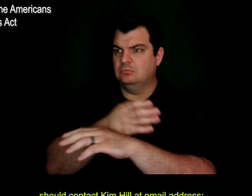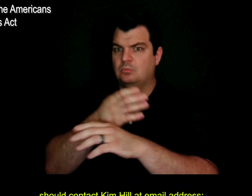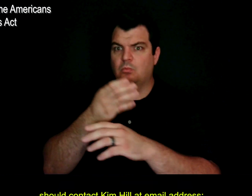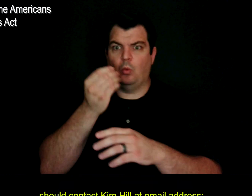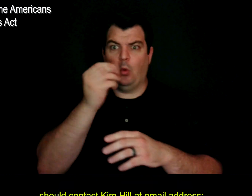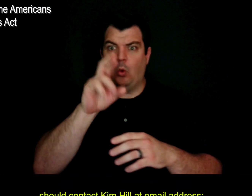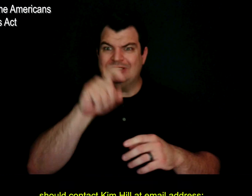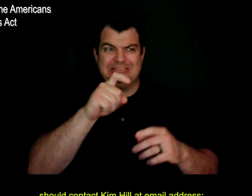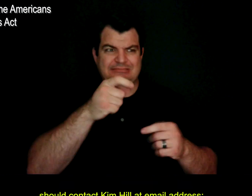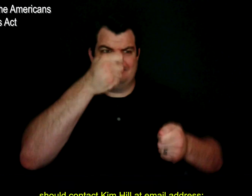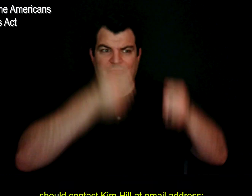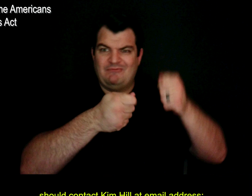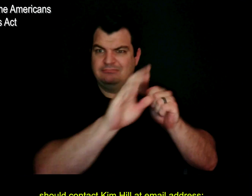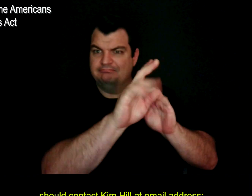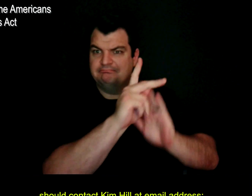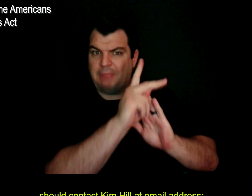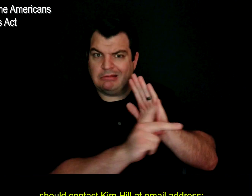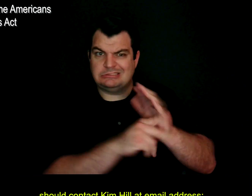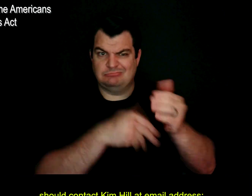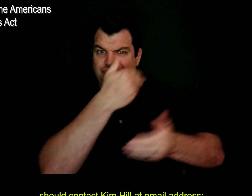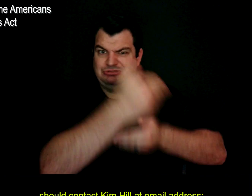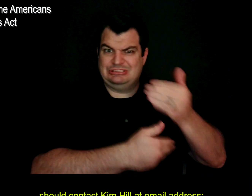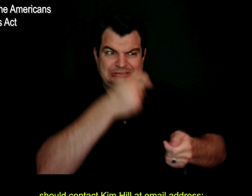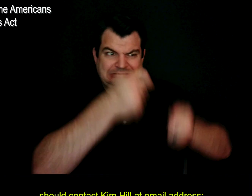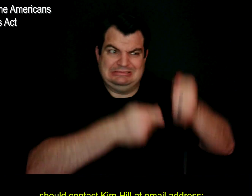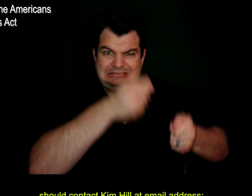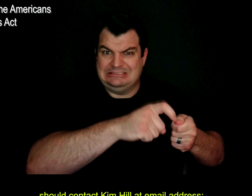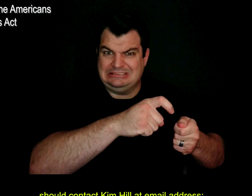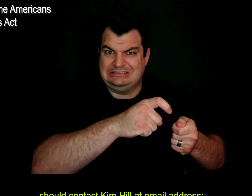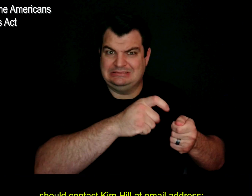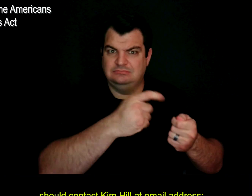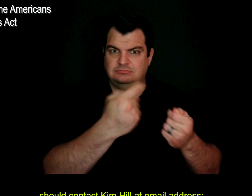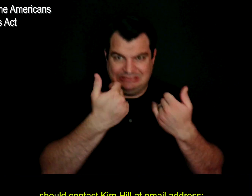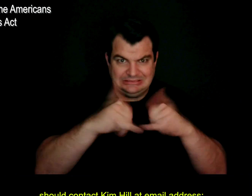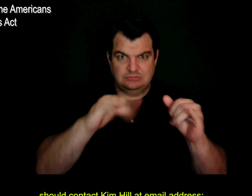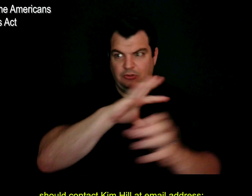should contact Kim Hill at email address: